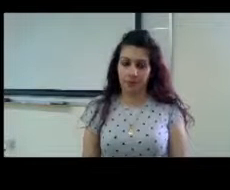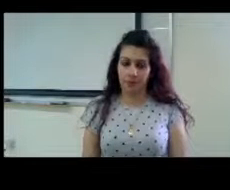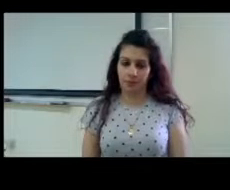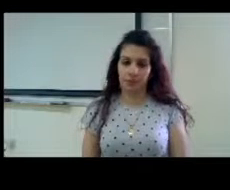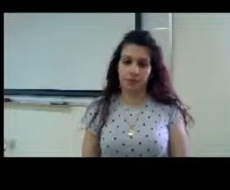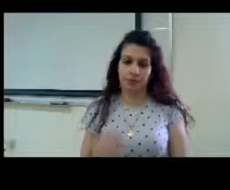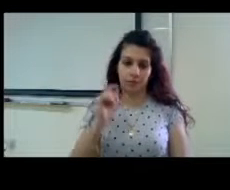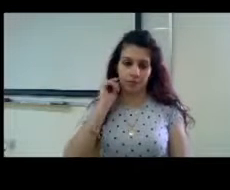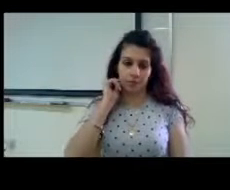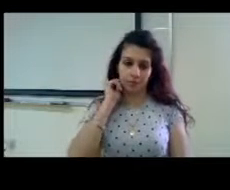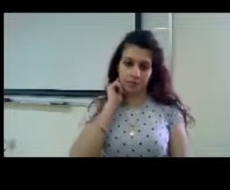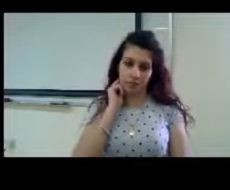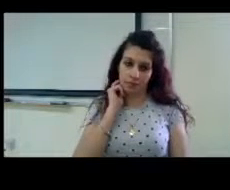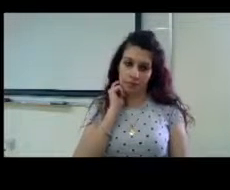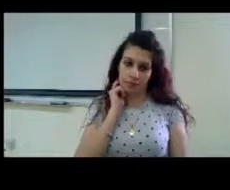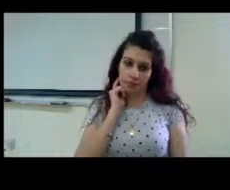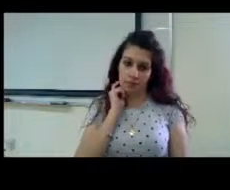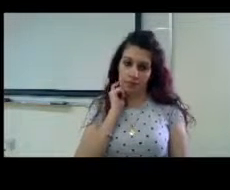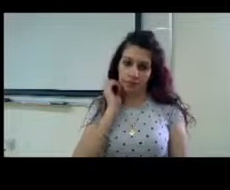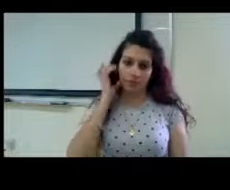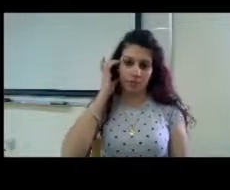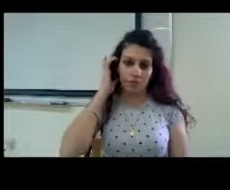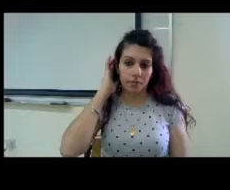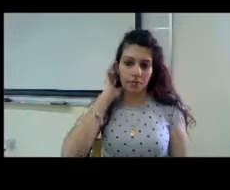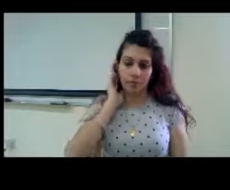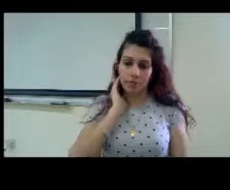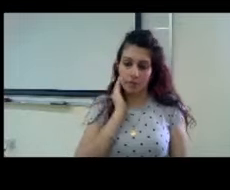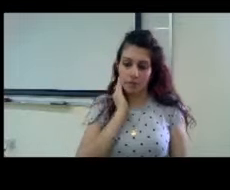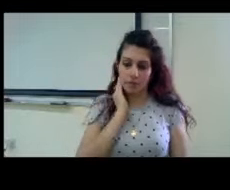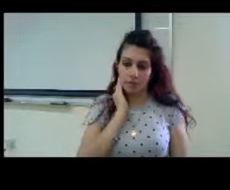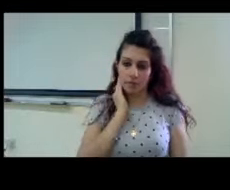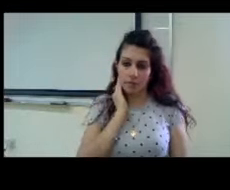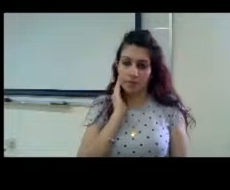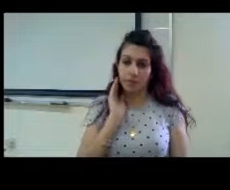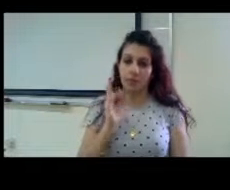guide parents and guardians to support with this and the third is for learners